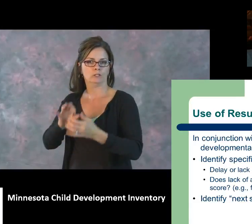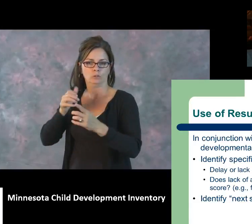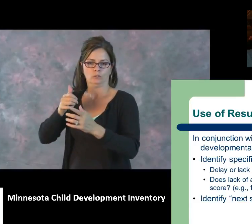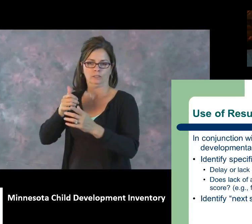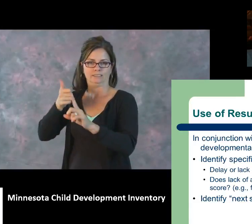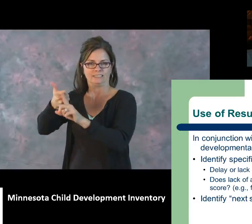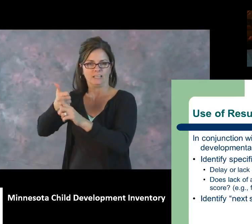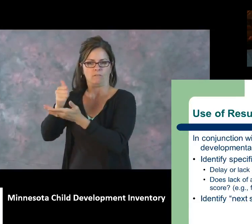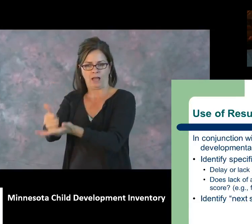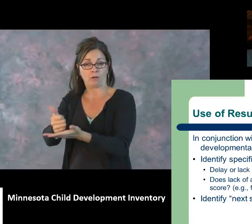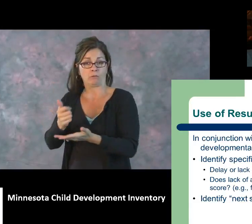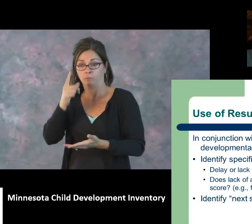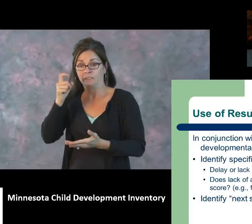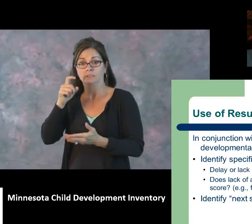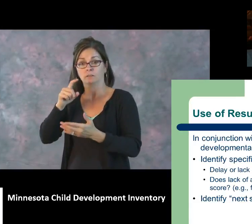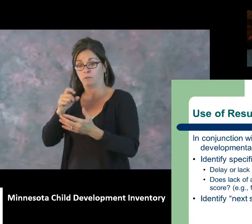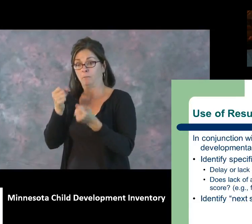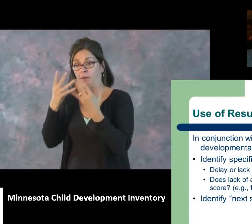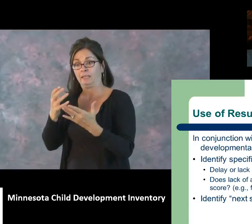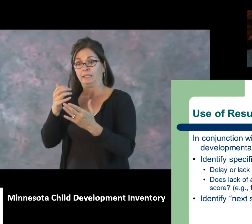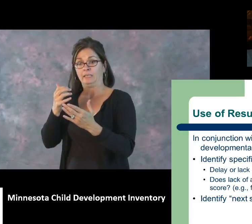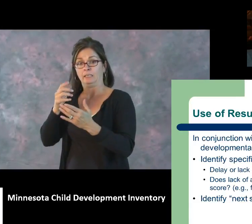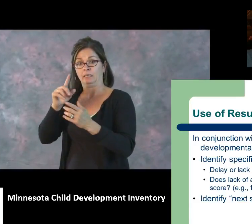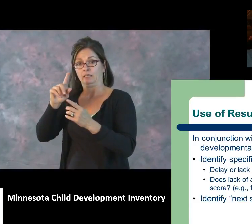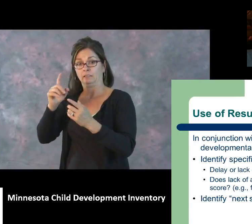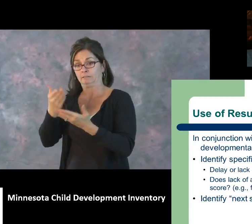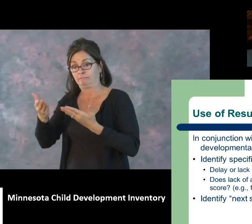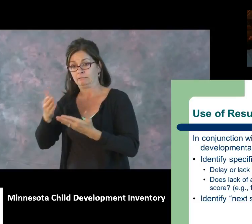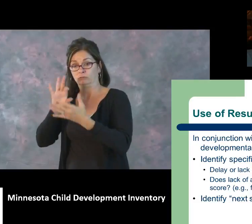items have to do with eating by mouth.